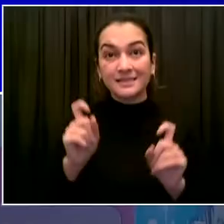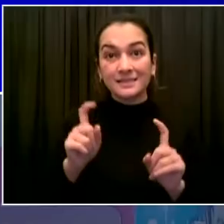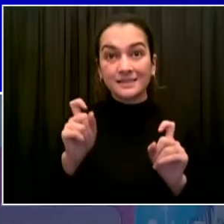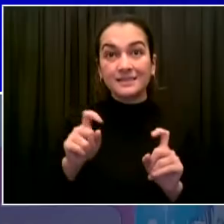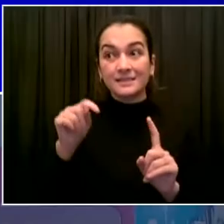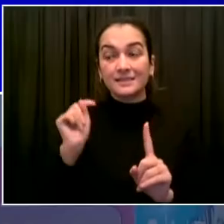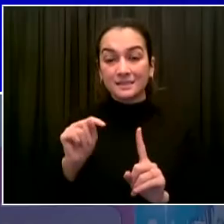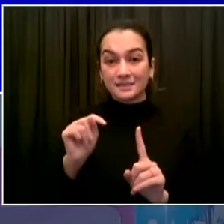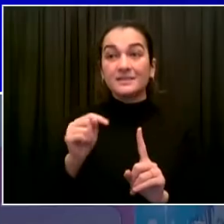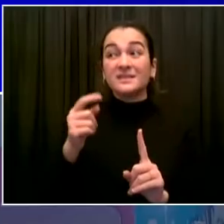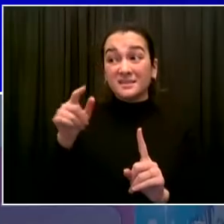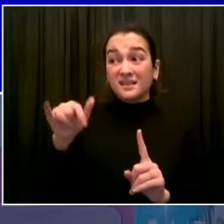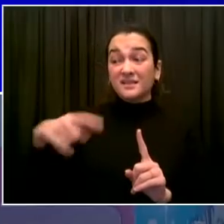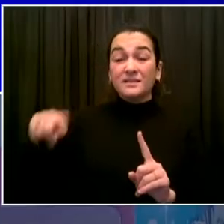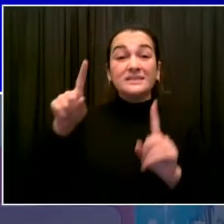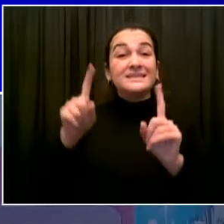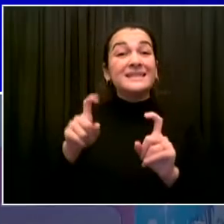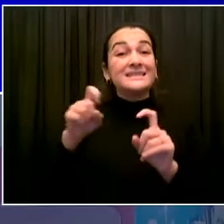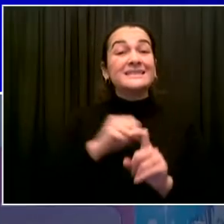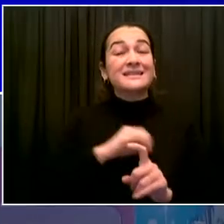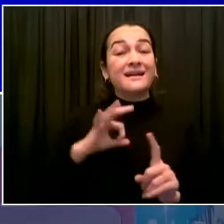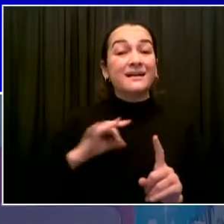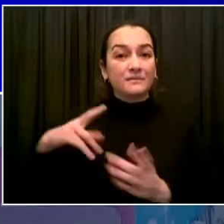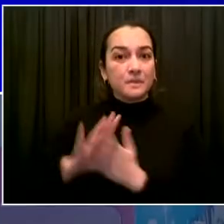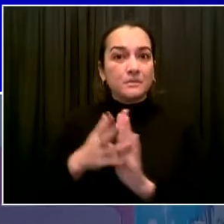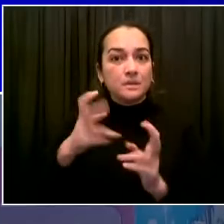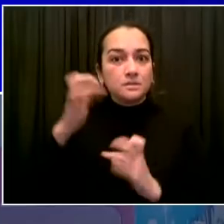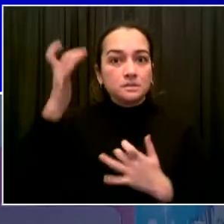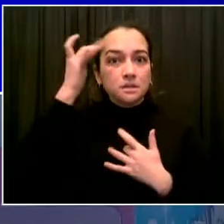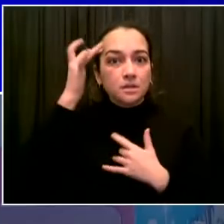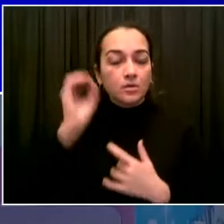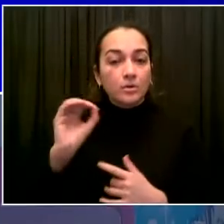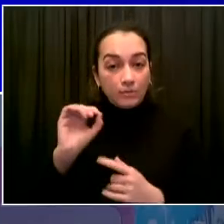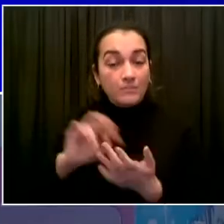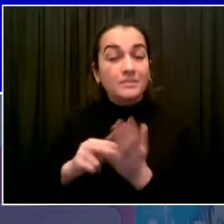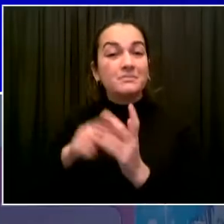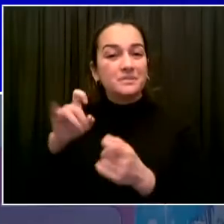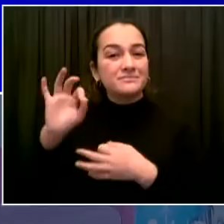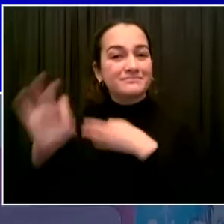CHALLENGES BECAUSE AS OICMRON IS SPRINTING, THE PEOPLE THAT HAVE WORKED AT THE STET SITES HAVE BEEN SICK. WEARE ESTABLISHING